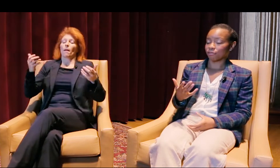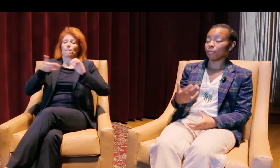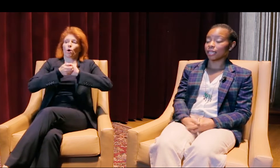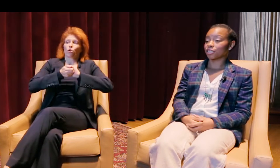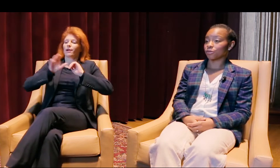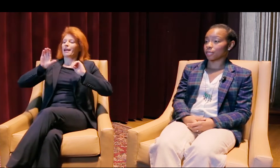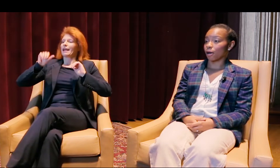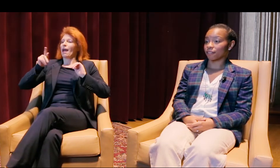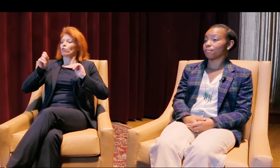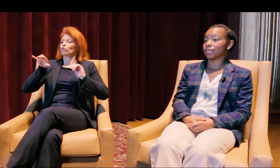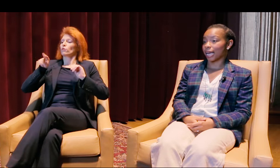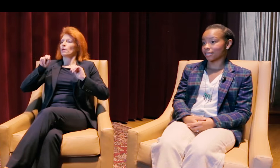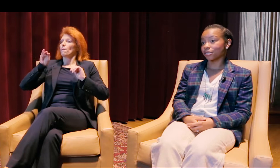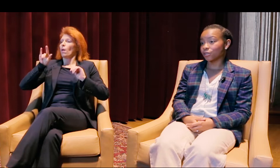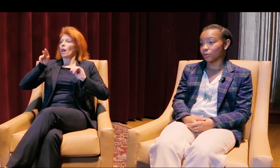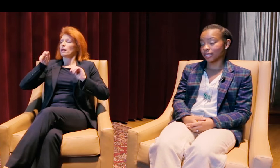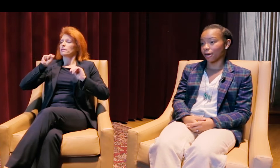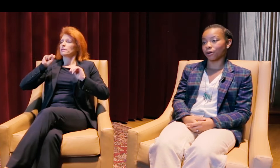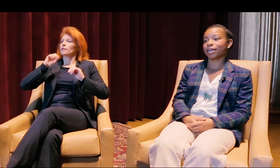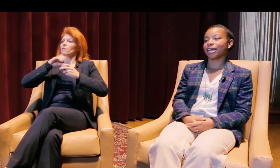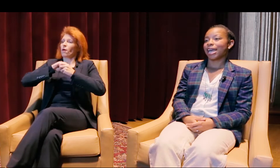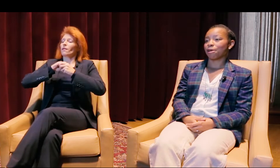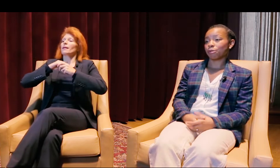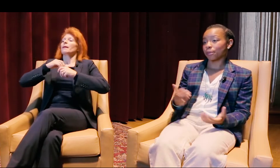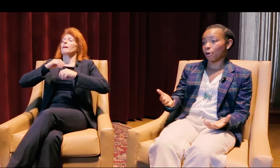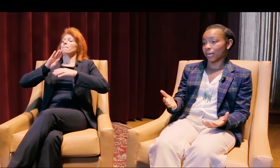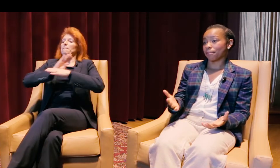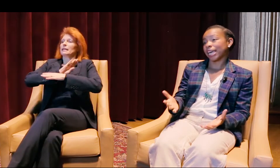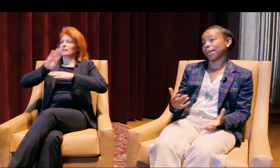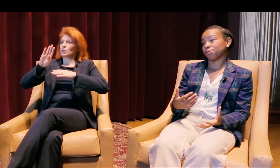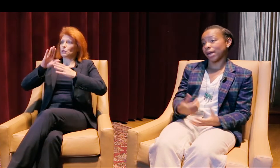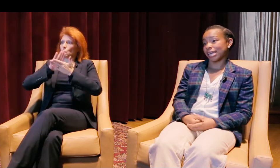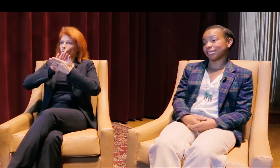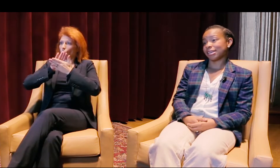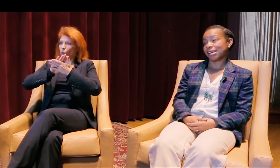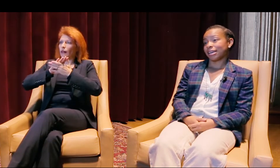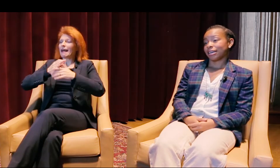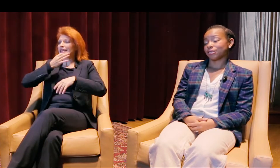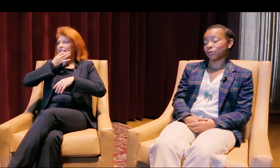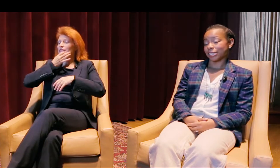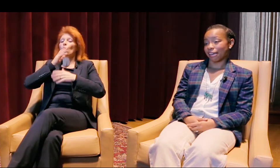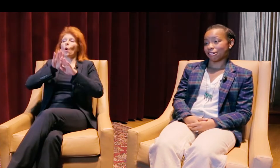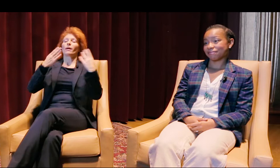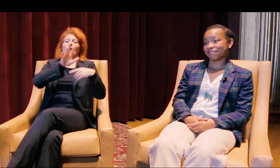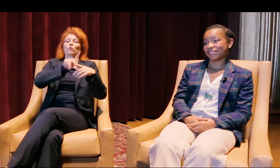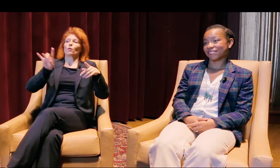Catherine Mullins, who is a part of the Building Excellence schools network and we will be opening up a K through 8 school together.